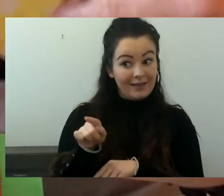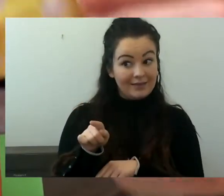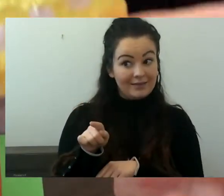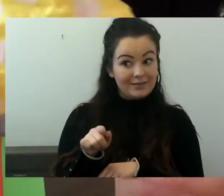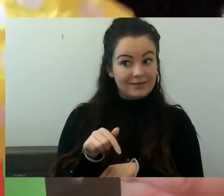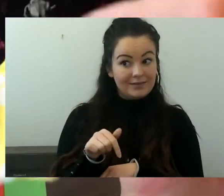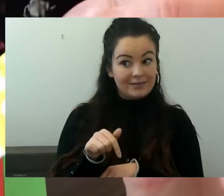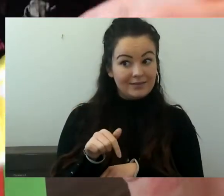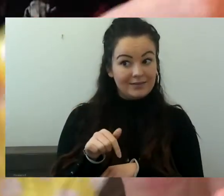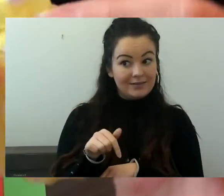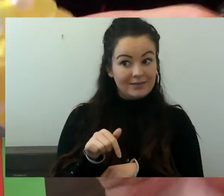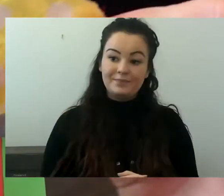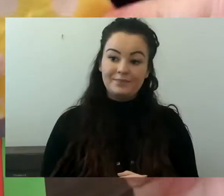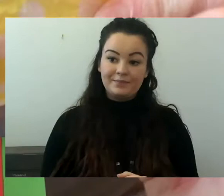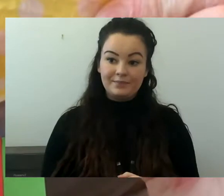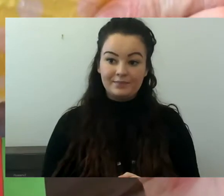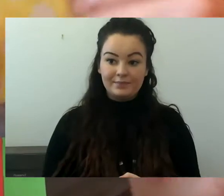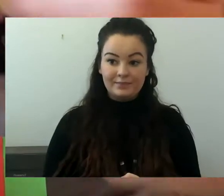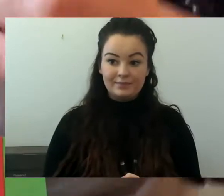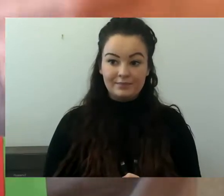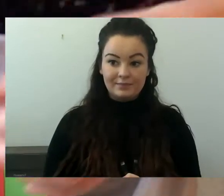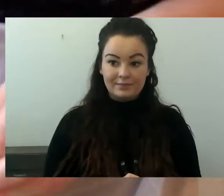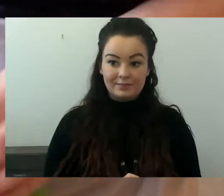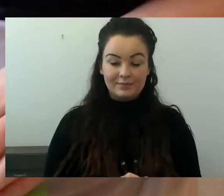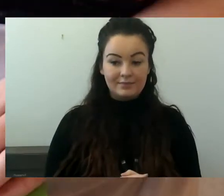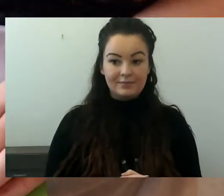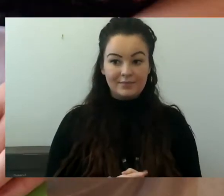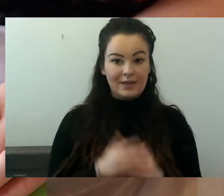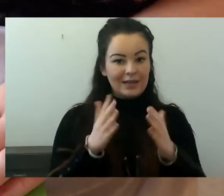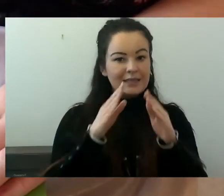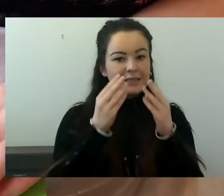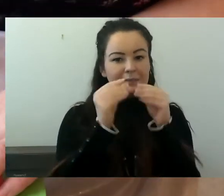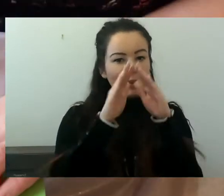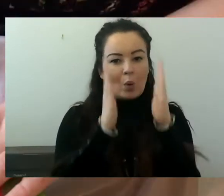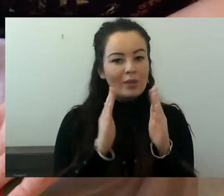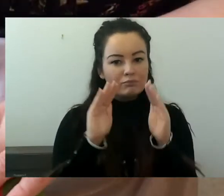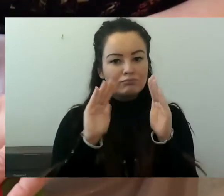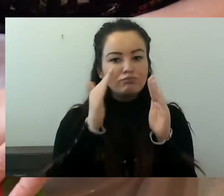There we go. Quite a nice jagged edge there and I can stick that down as a door